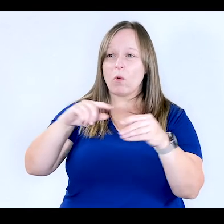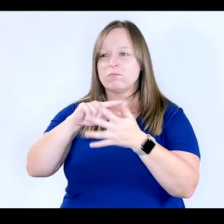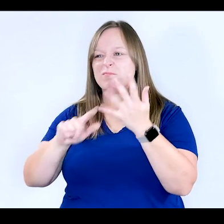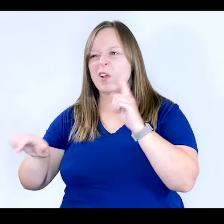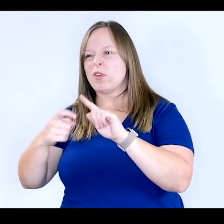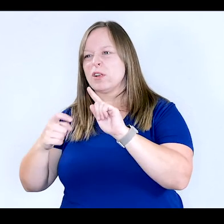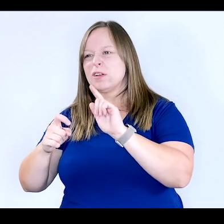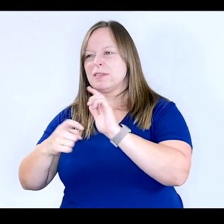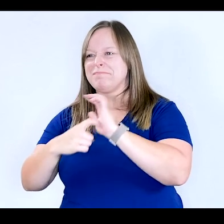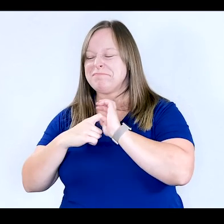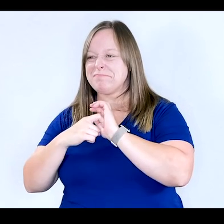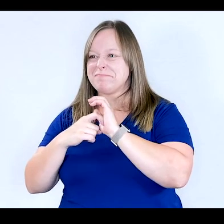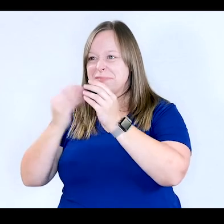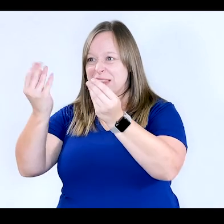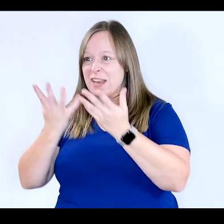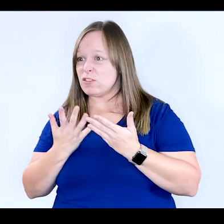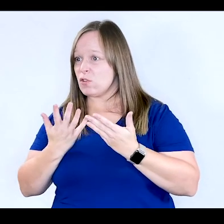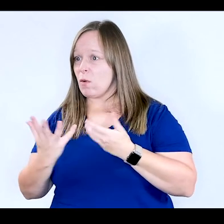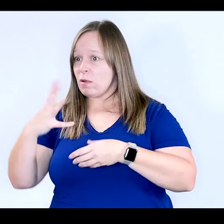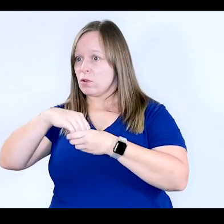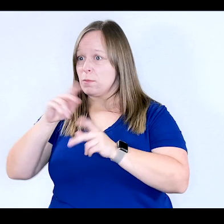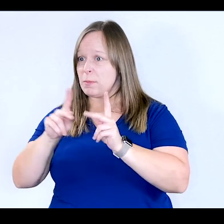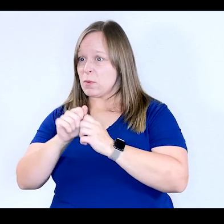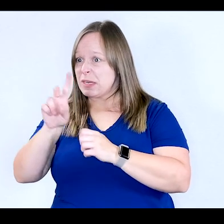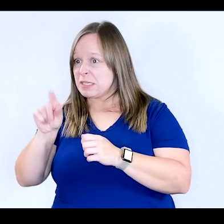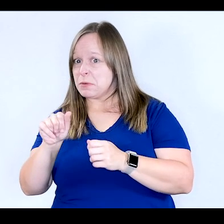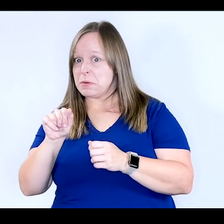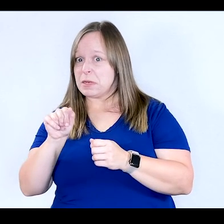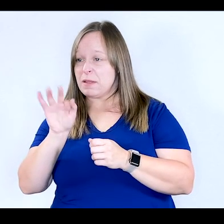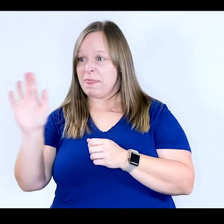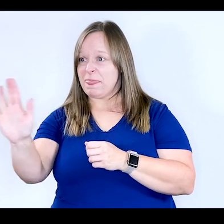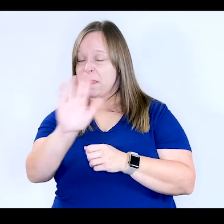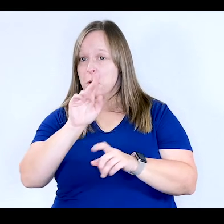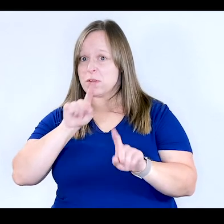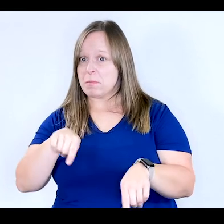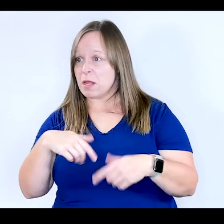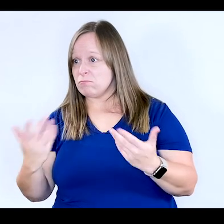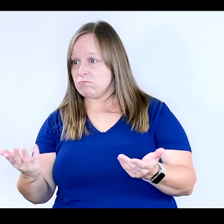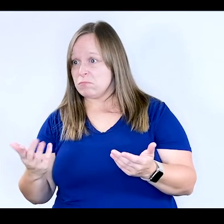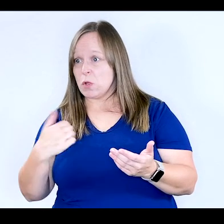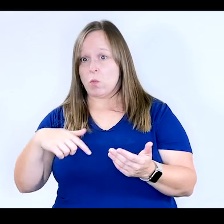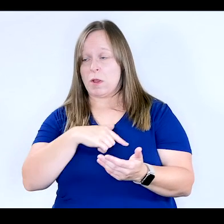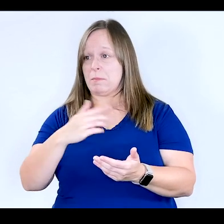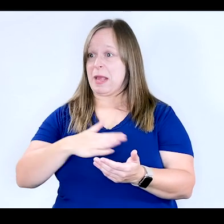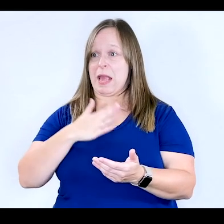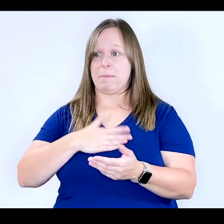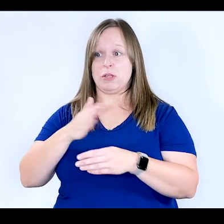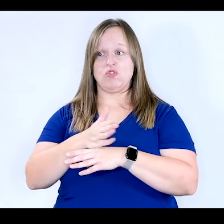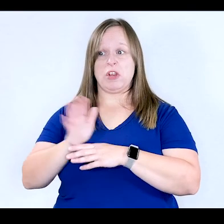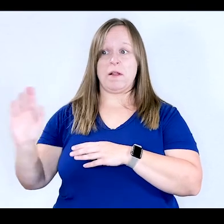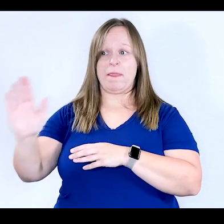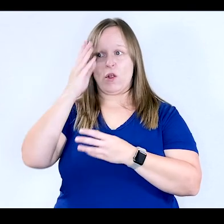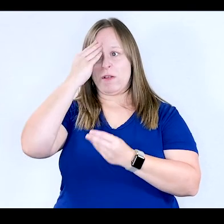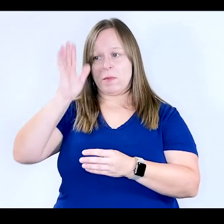and have them let us know how they are including people with disabilities as part of their response. We would be happy to share their information on our